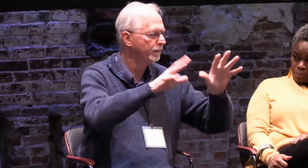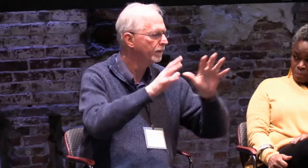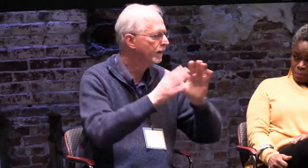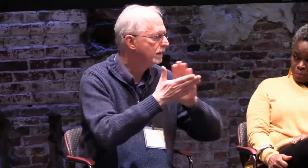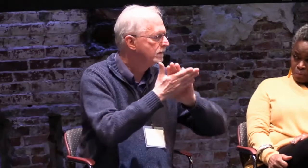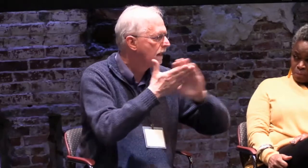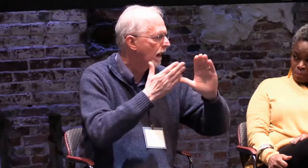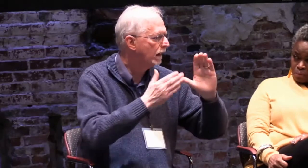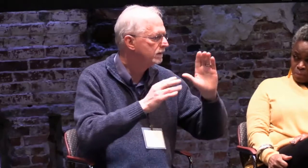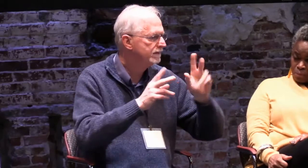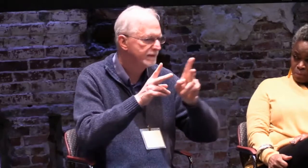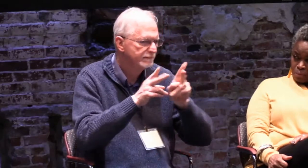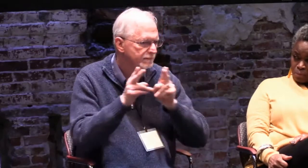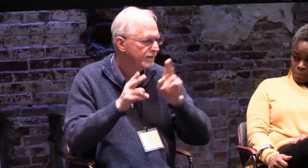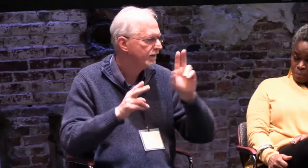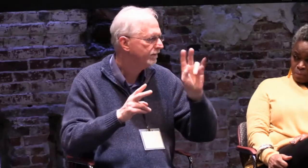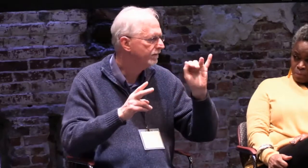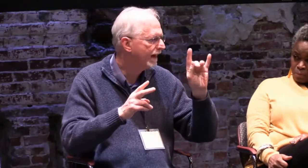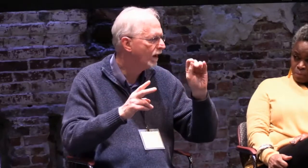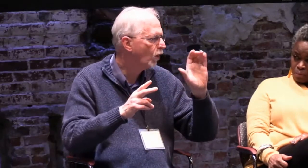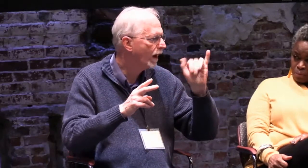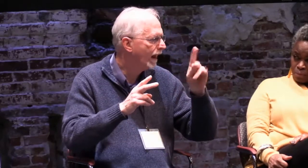I think also some vlogs are being made.